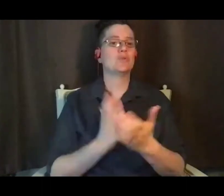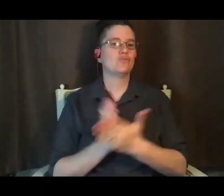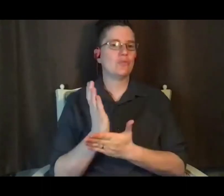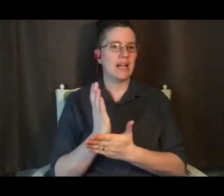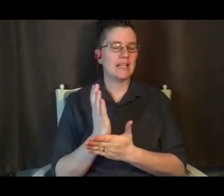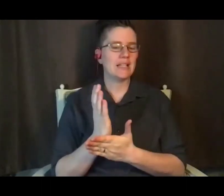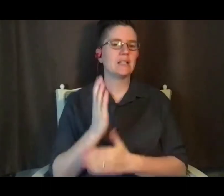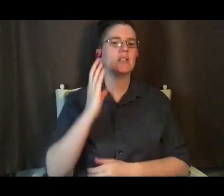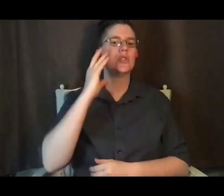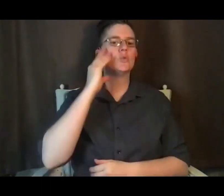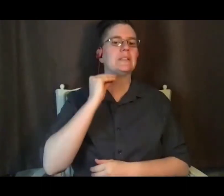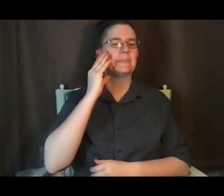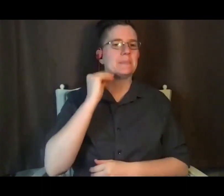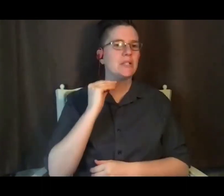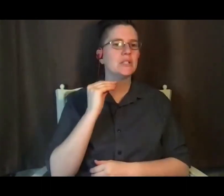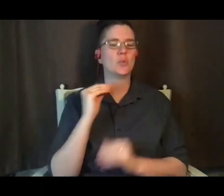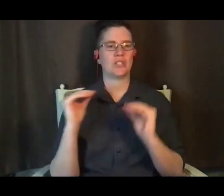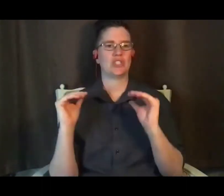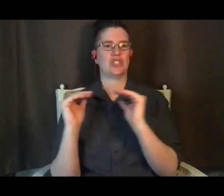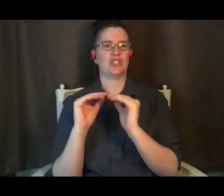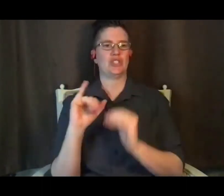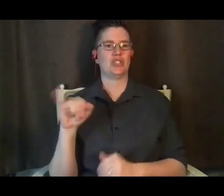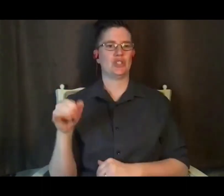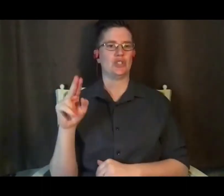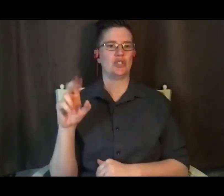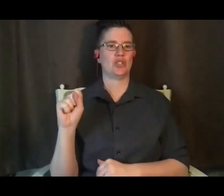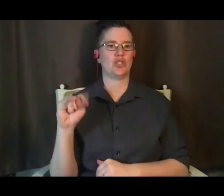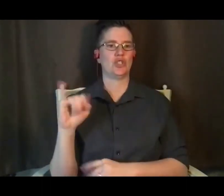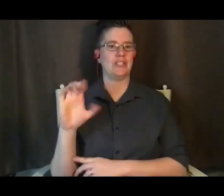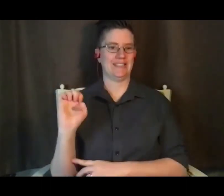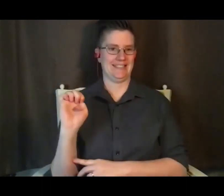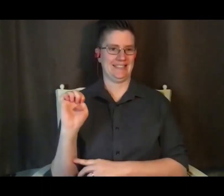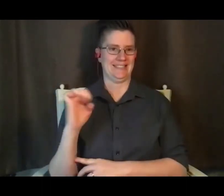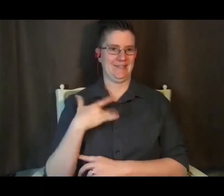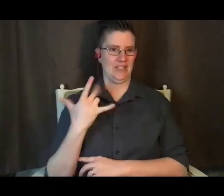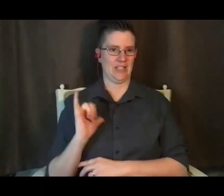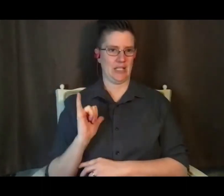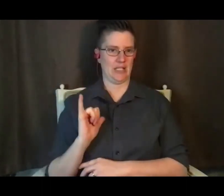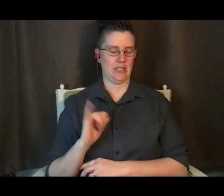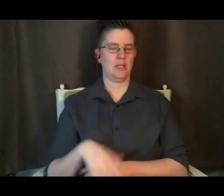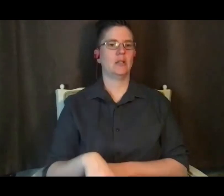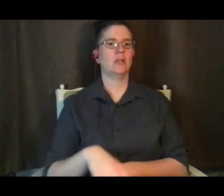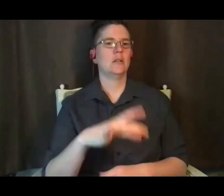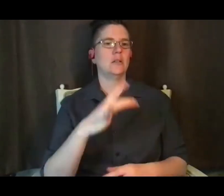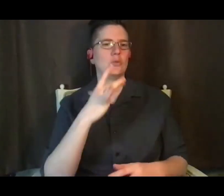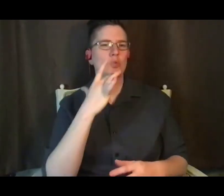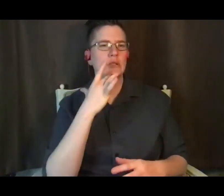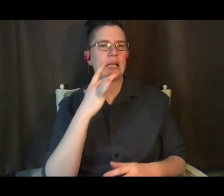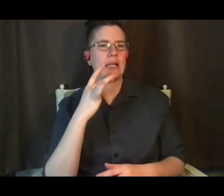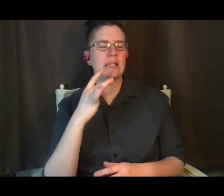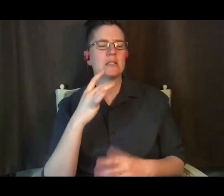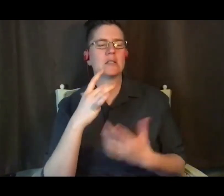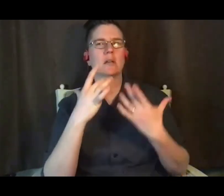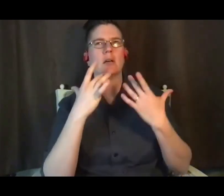what justice feels like to taste what freedom would be like on our tongues in our breath